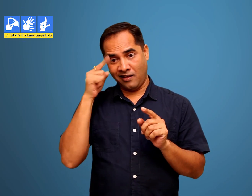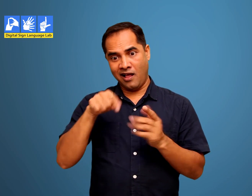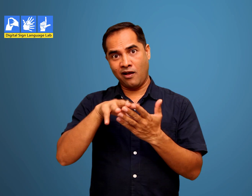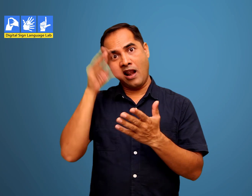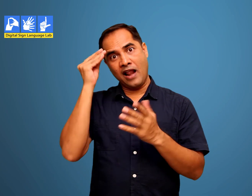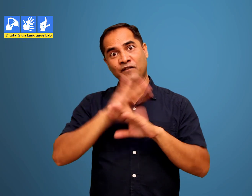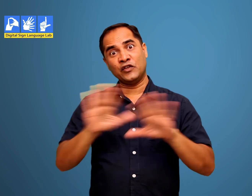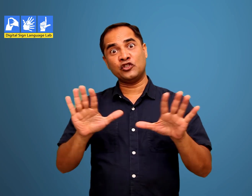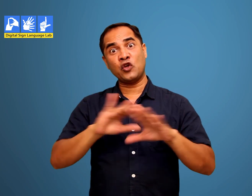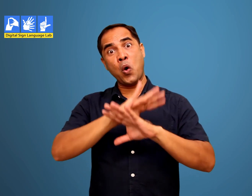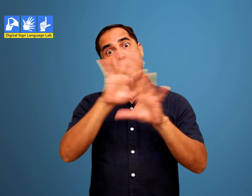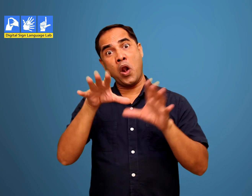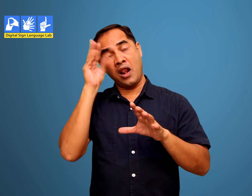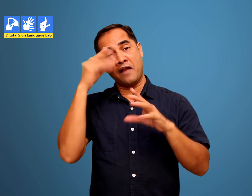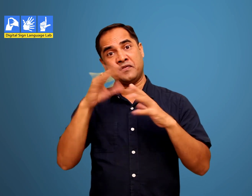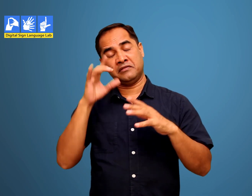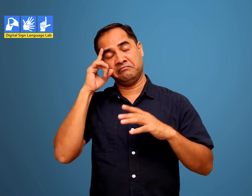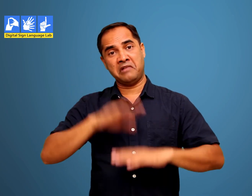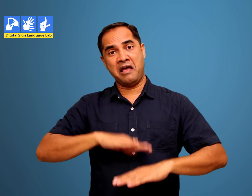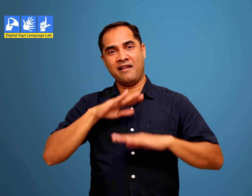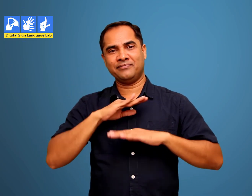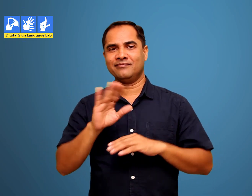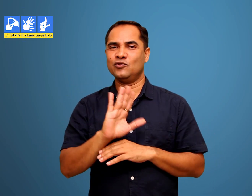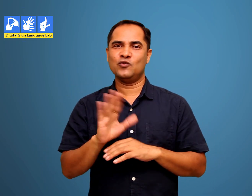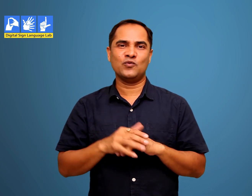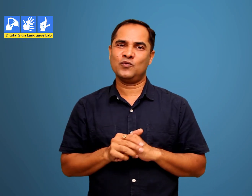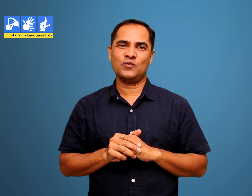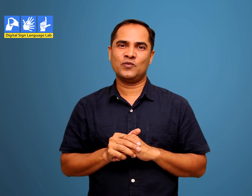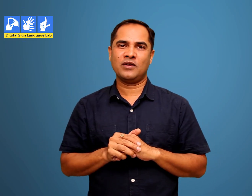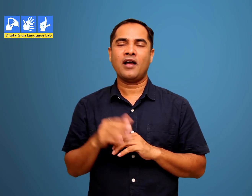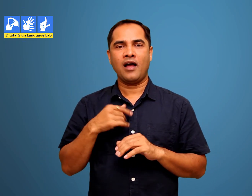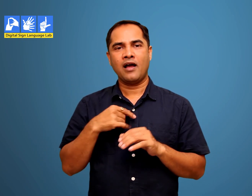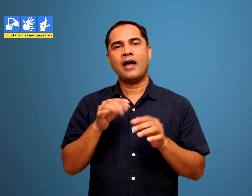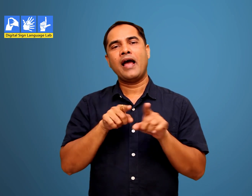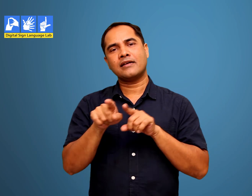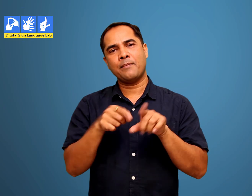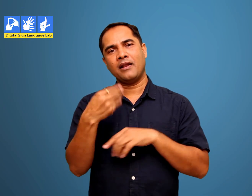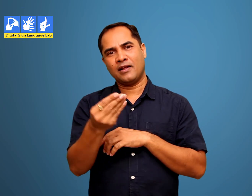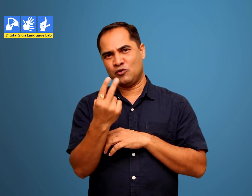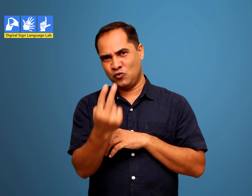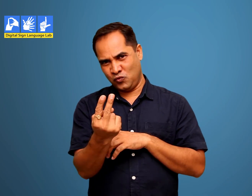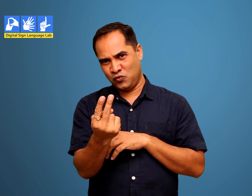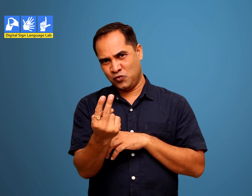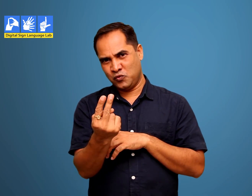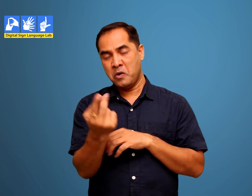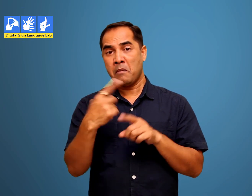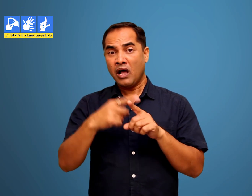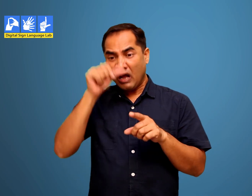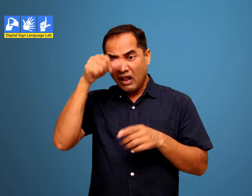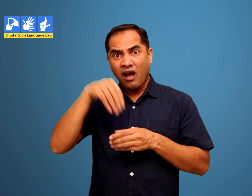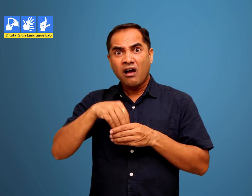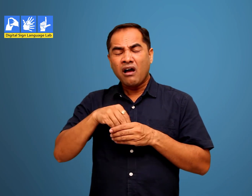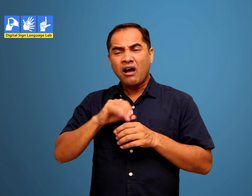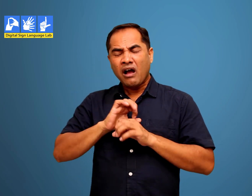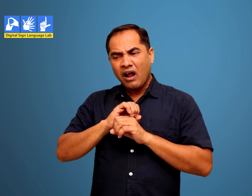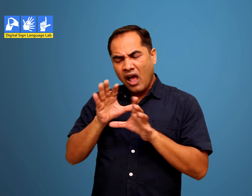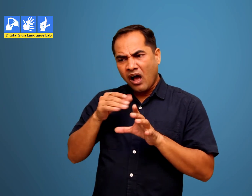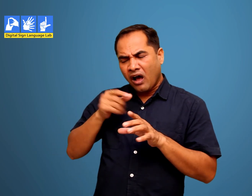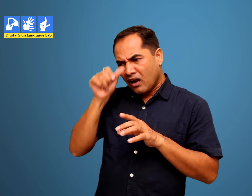that you have learnt everything. I have given you only two examples but how is